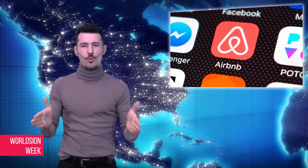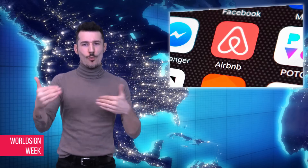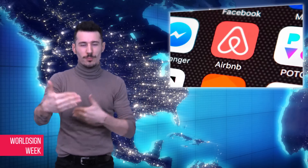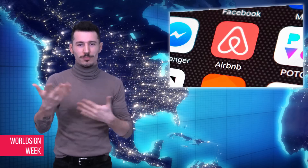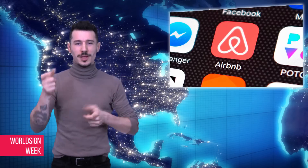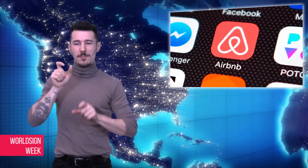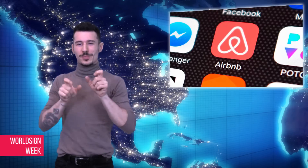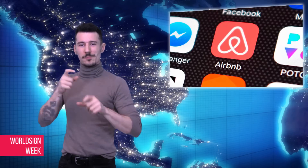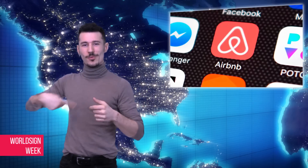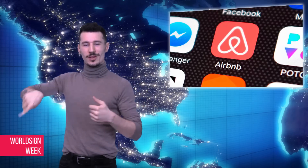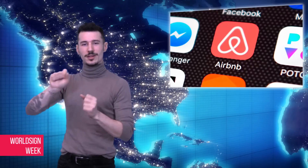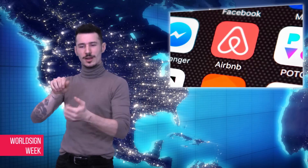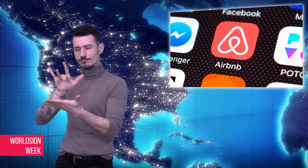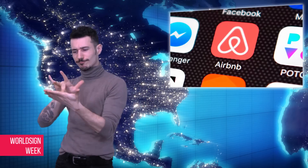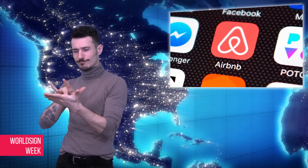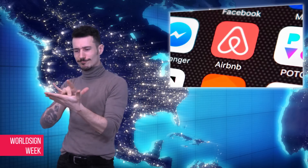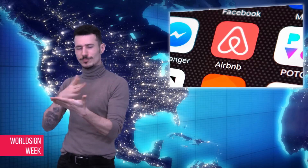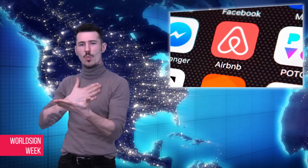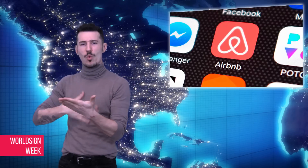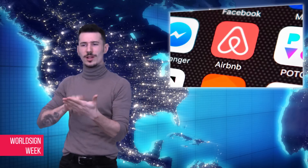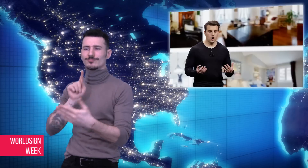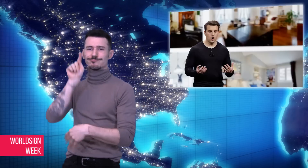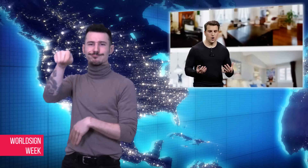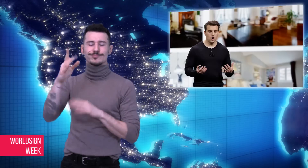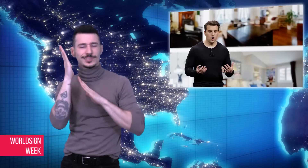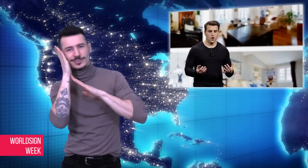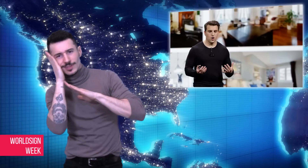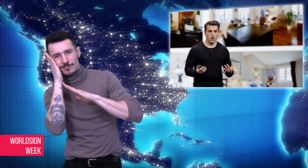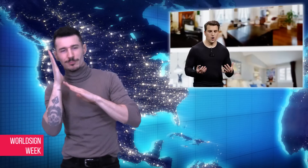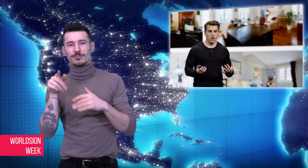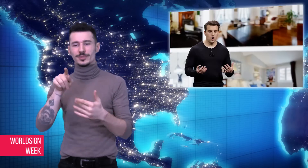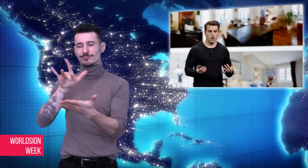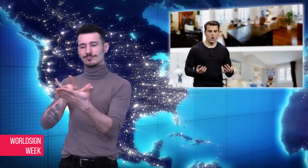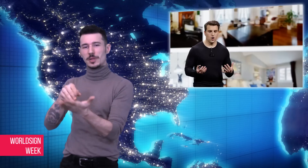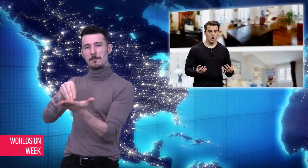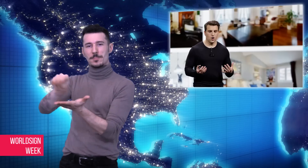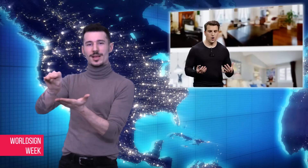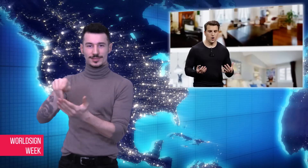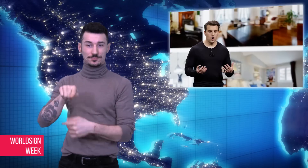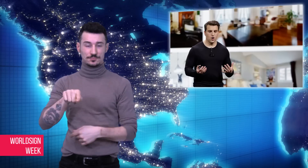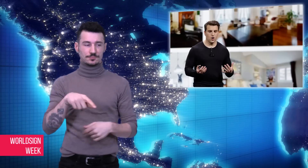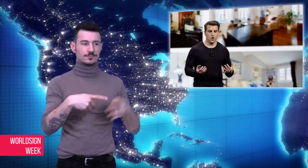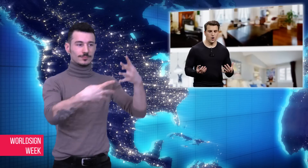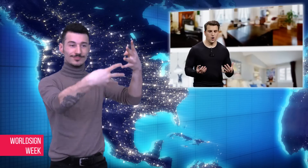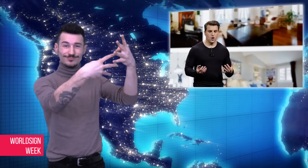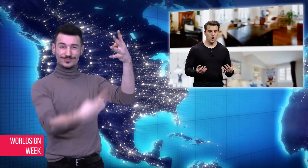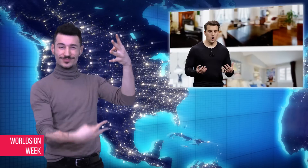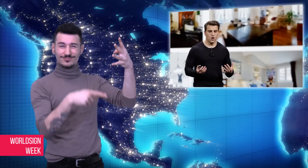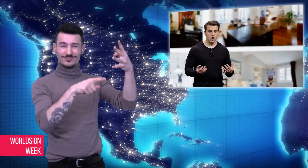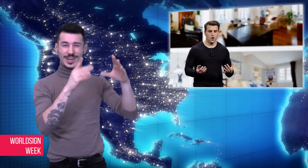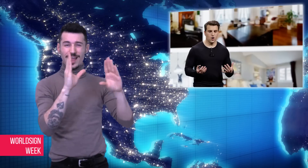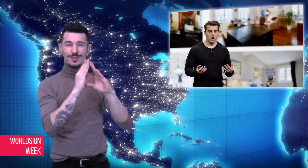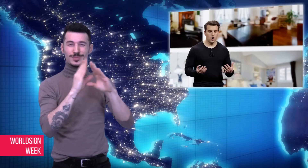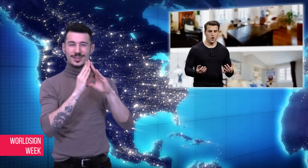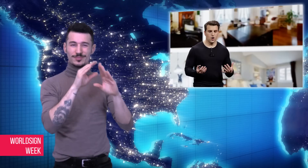hospitality website that lists short-term properties around the world, unveiled a